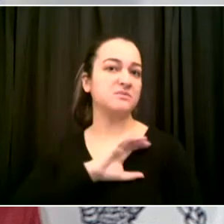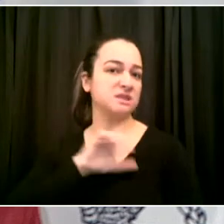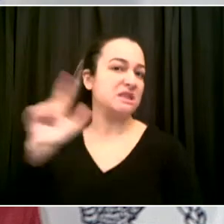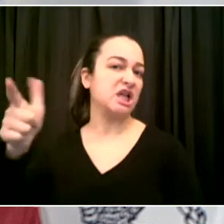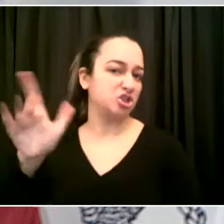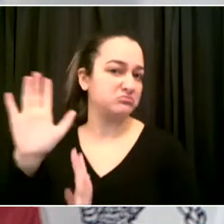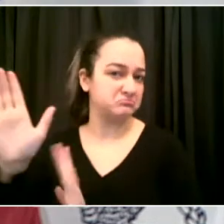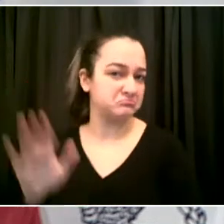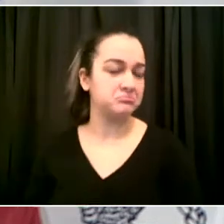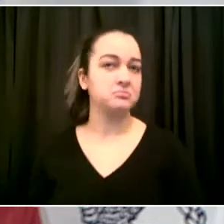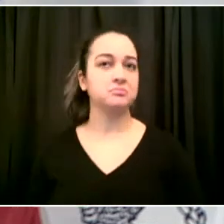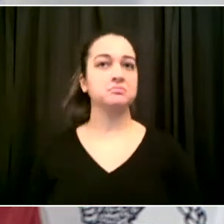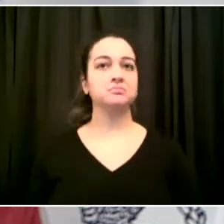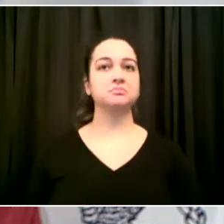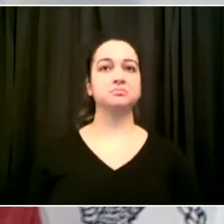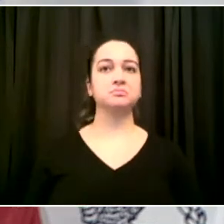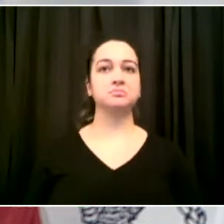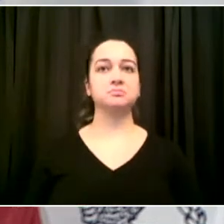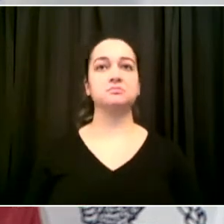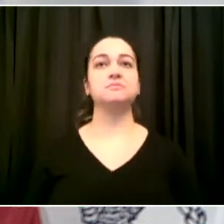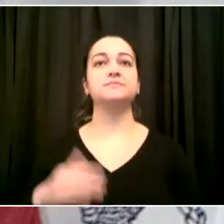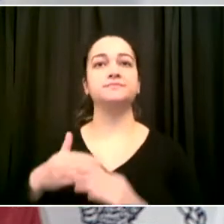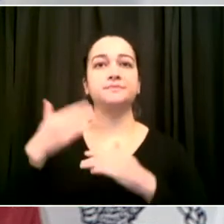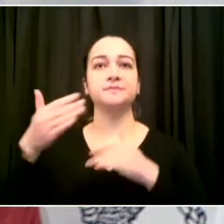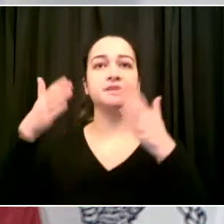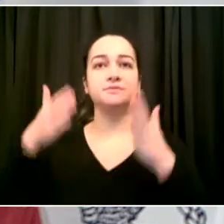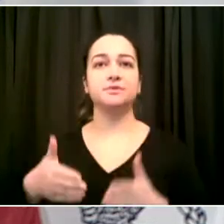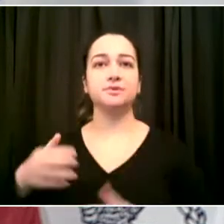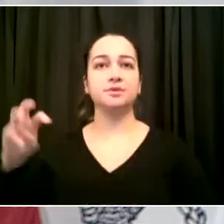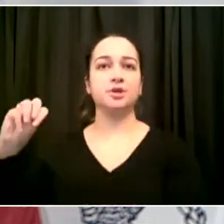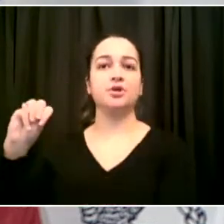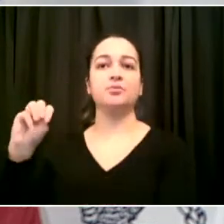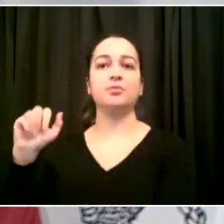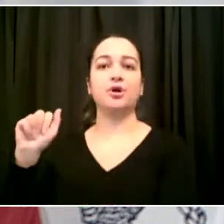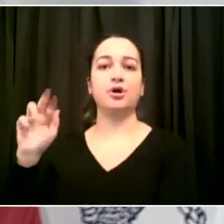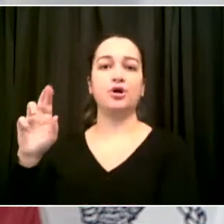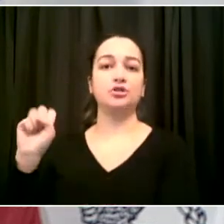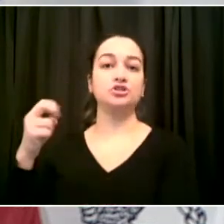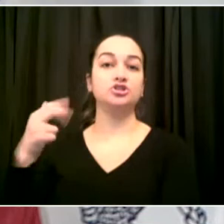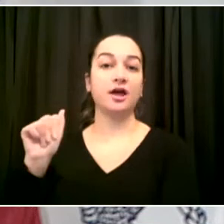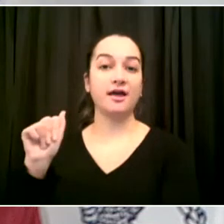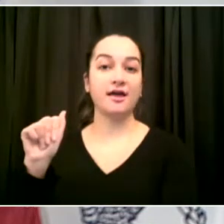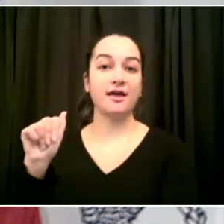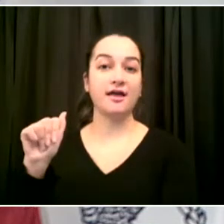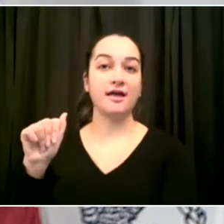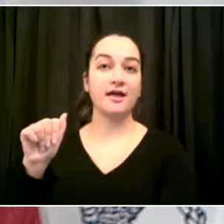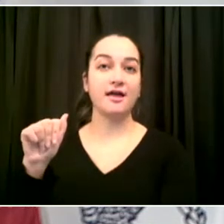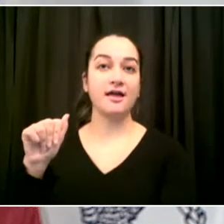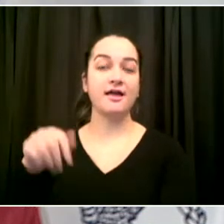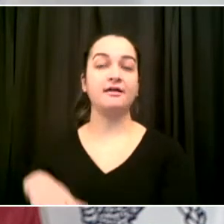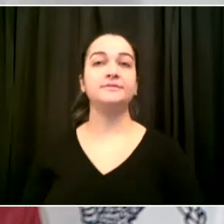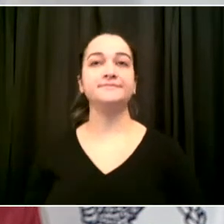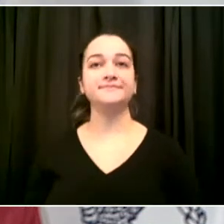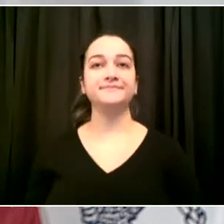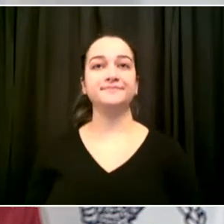CBS. Reporter: I WOULD LIKE TO GO BABAK C TOTHE OP-